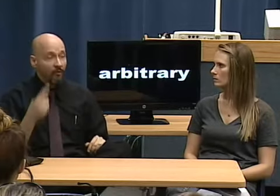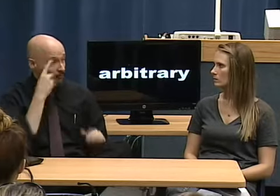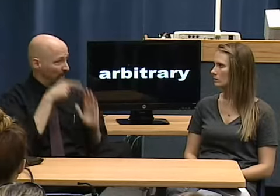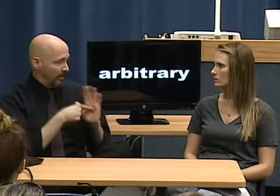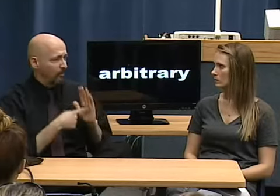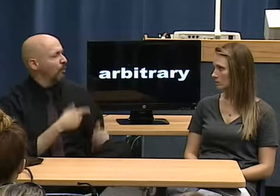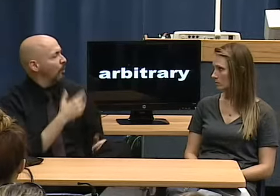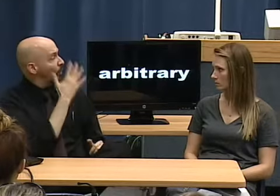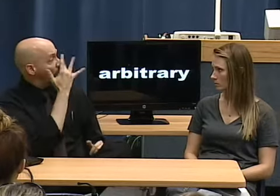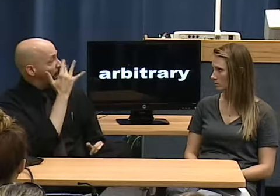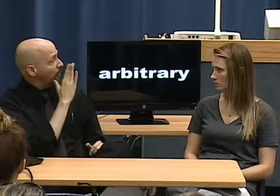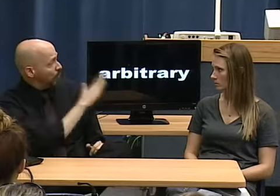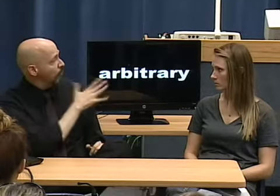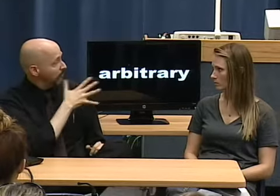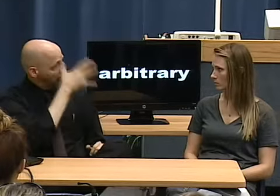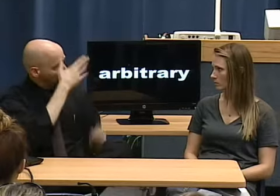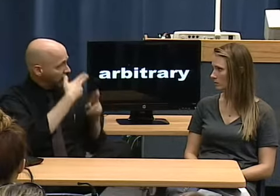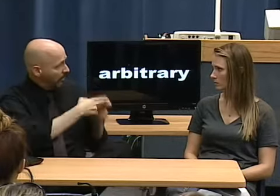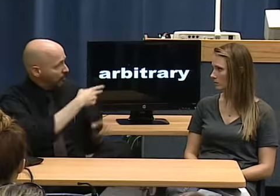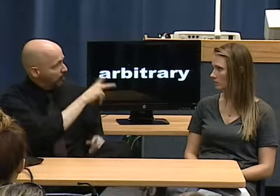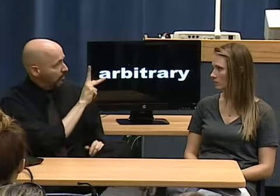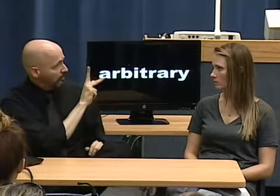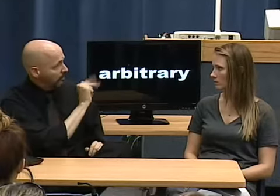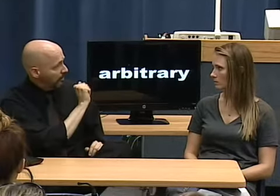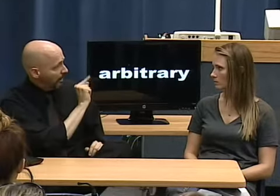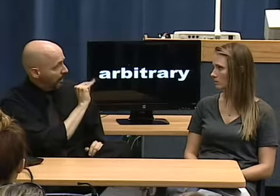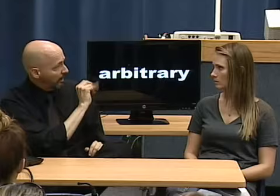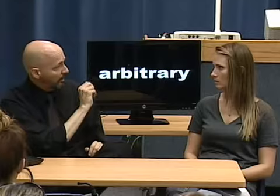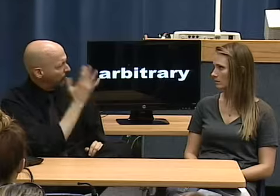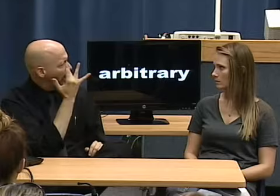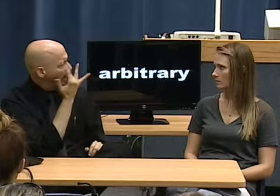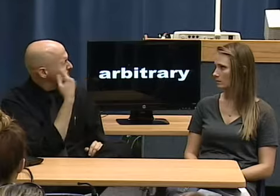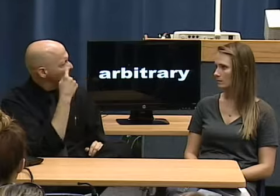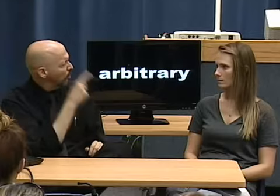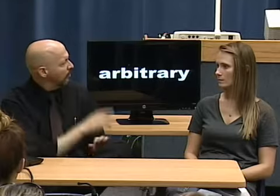For example, why did your parents name you "Kate"?